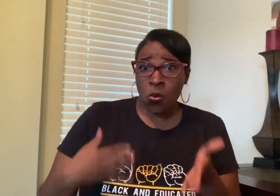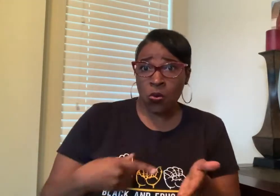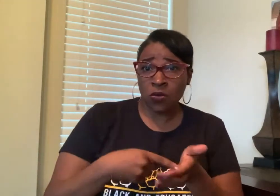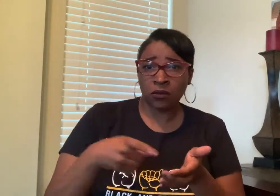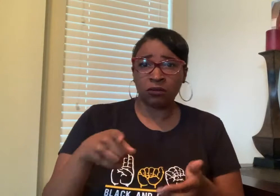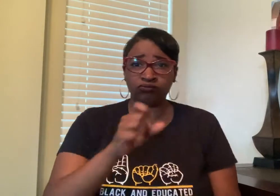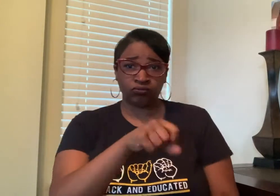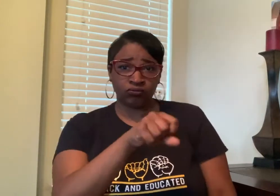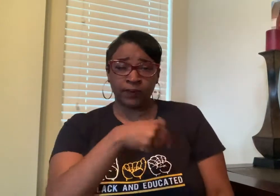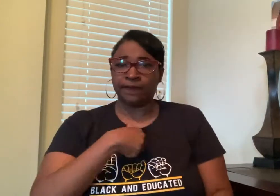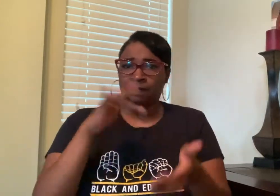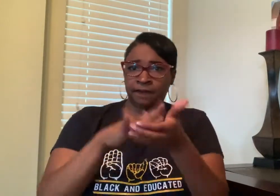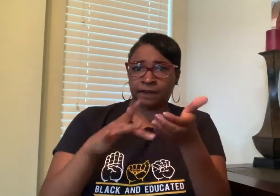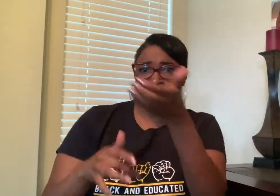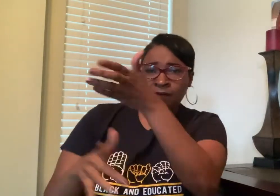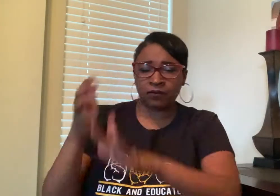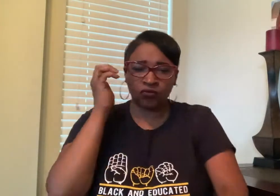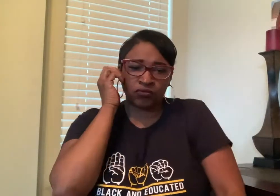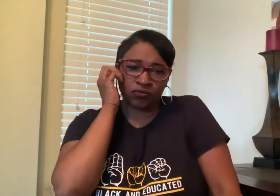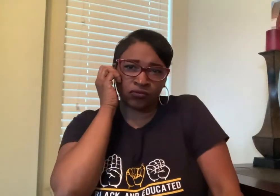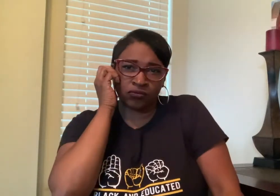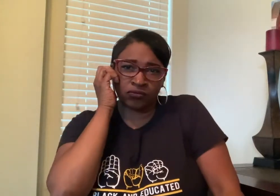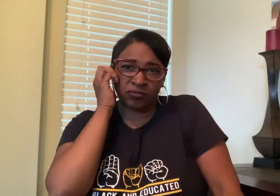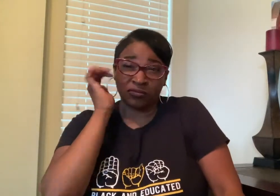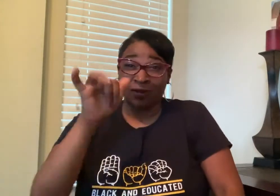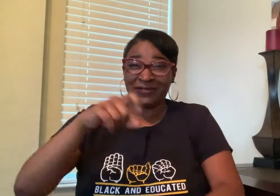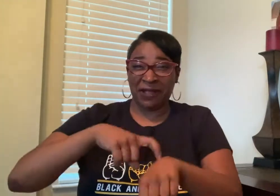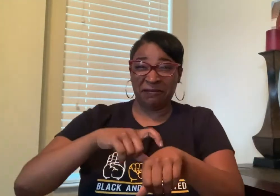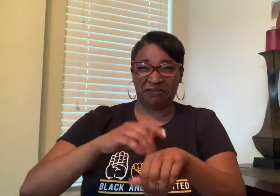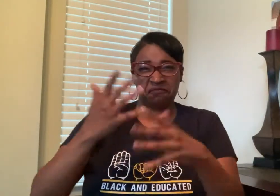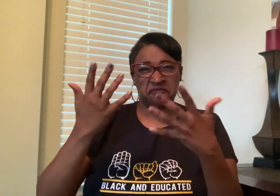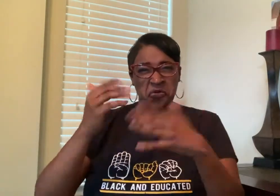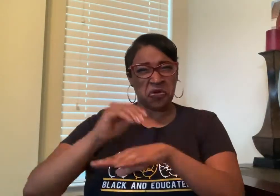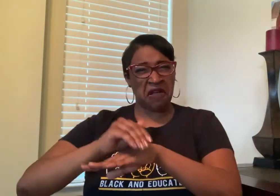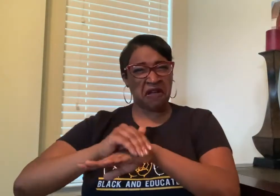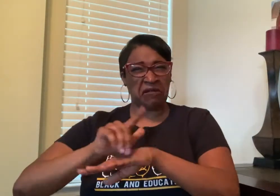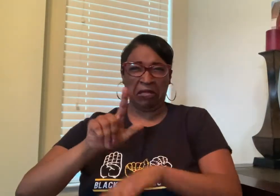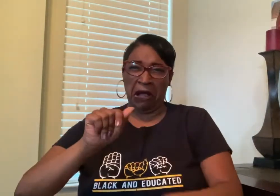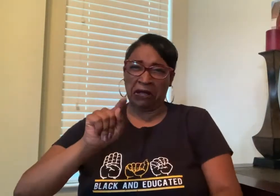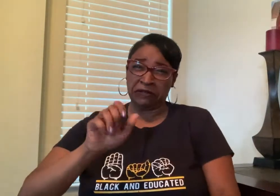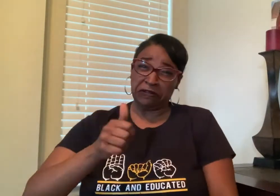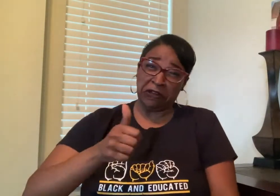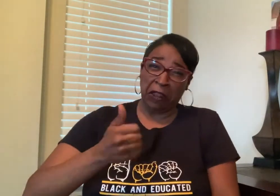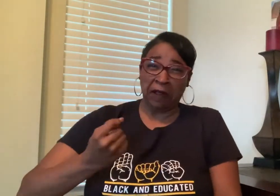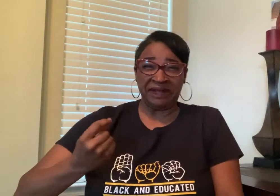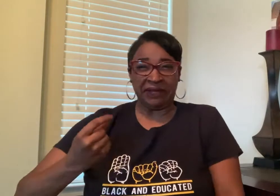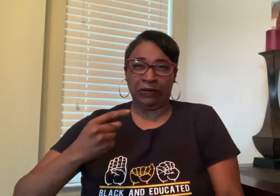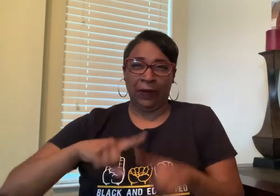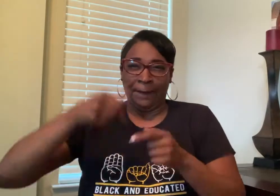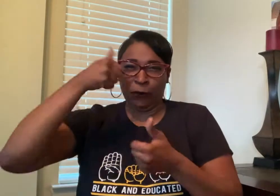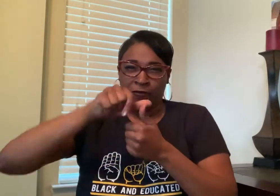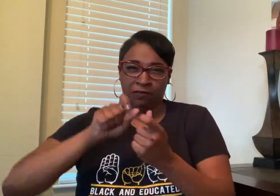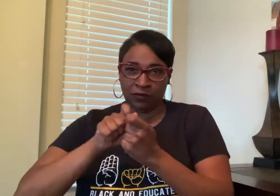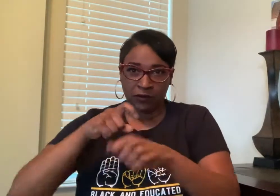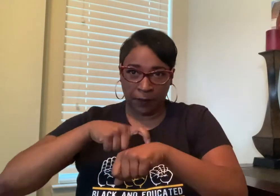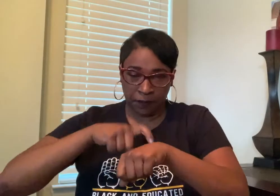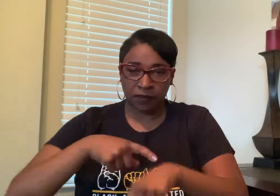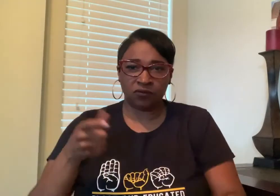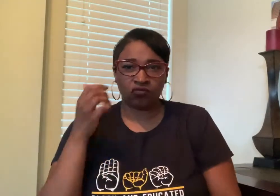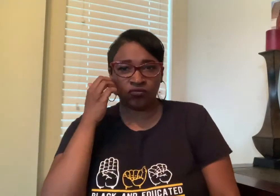I asked if they would like to call the Airbnb owner, they said yes, so I dialed the number and handed them the phone.